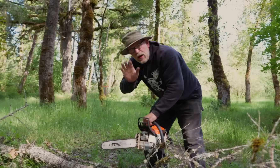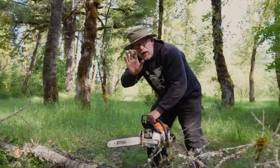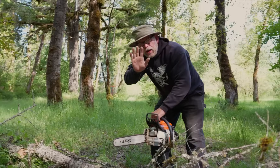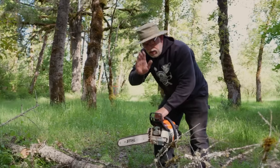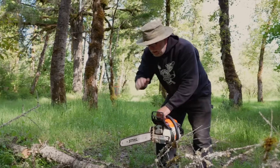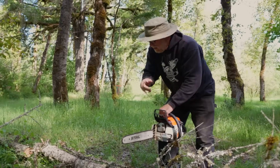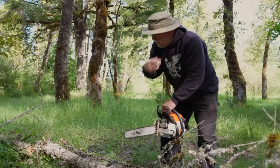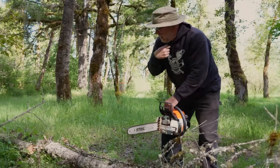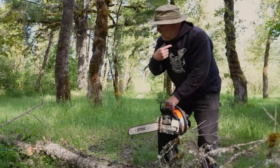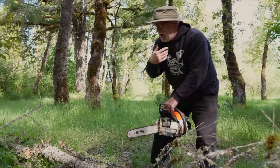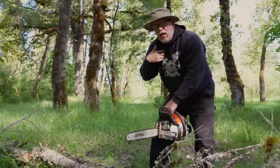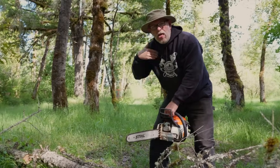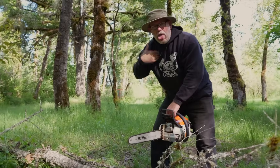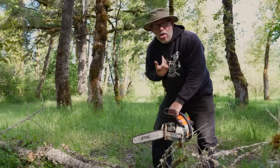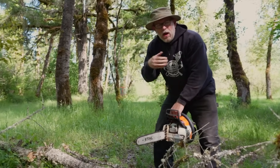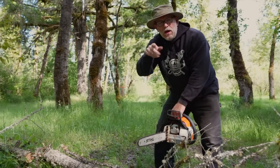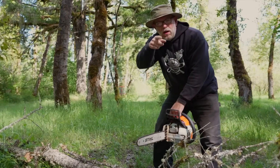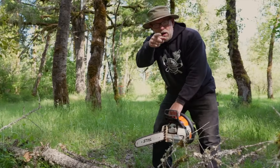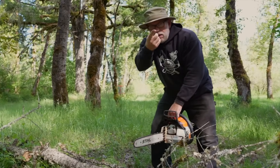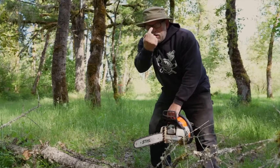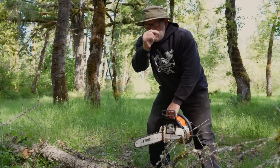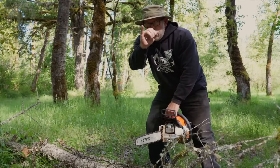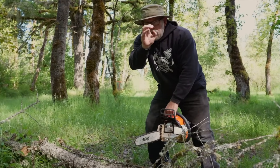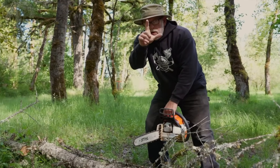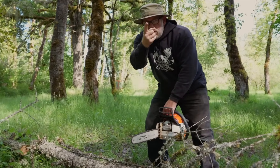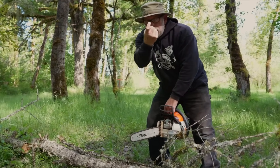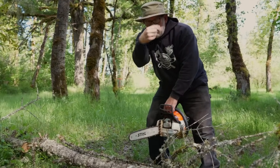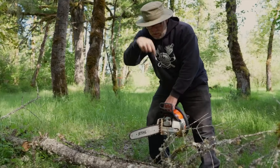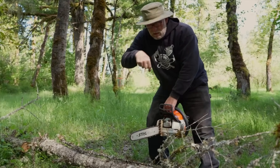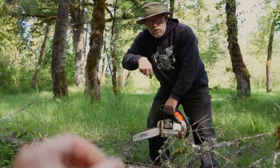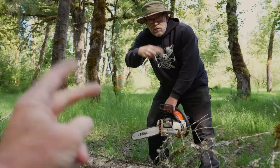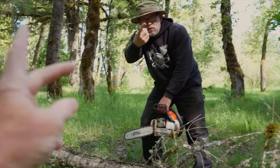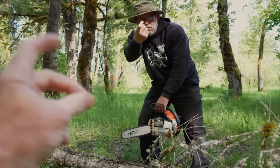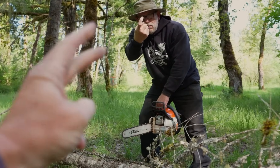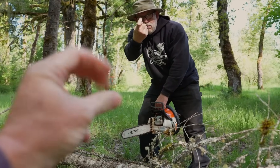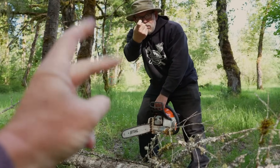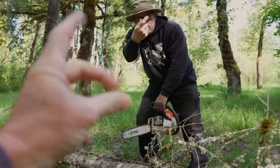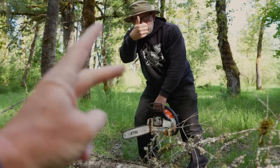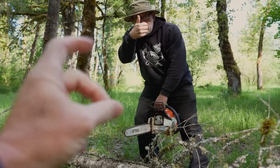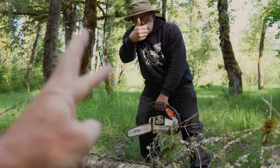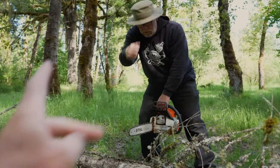Hey, I’m tired. Joel, come here and help me! Ok, ok.